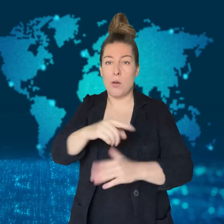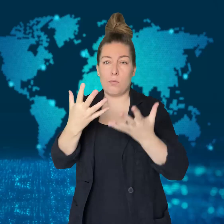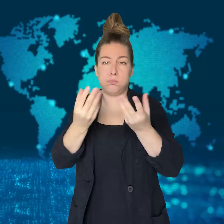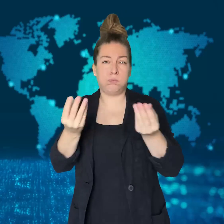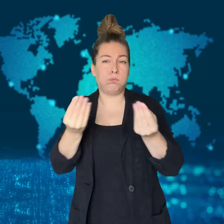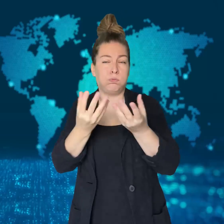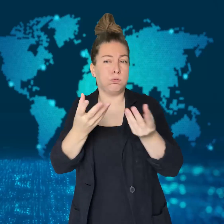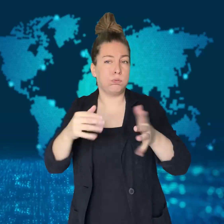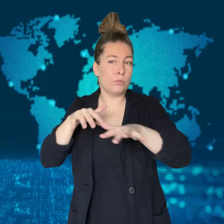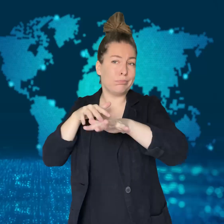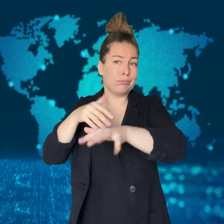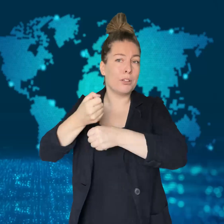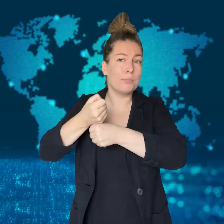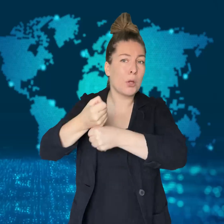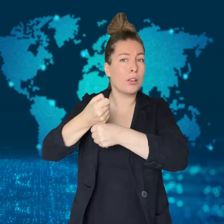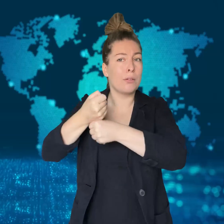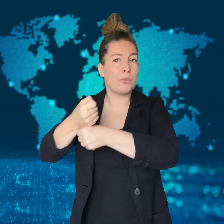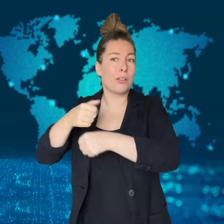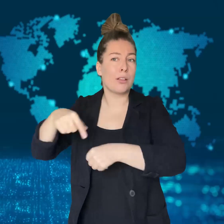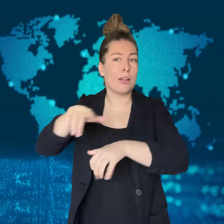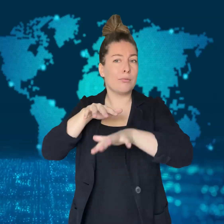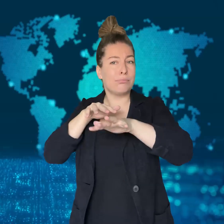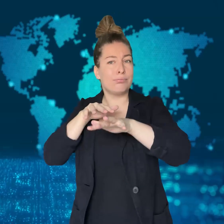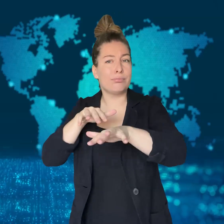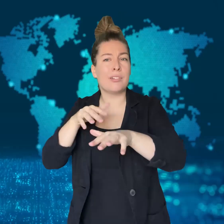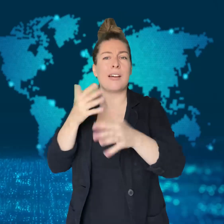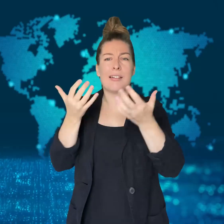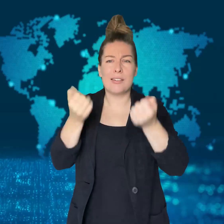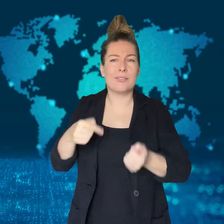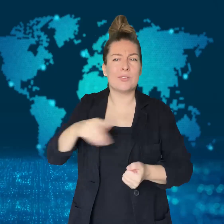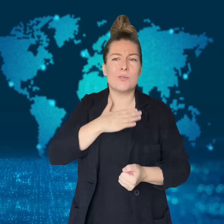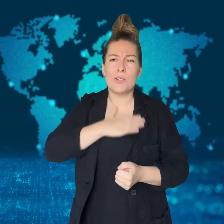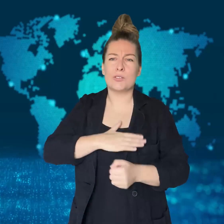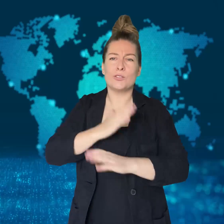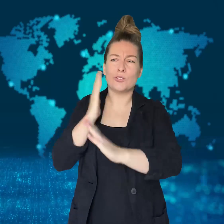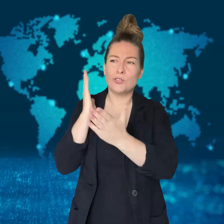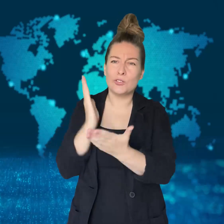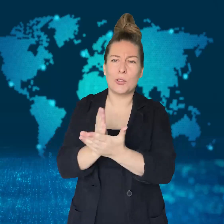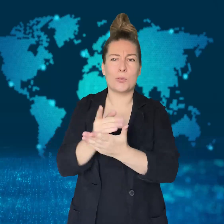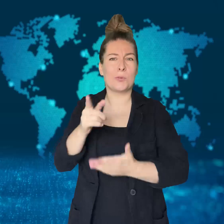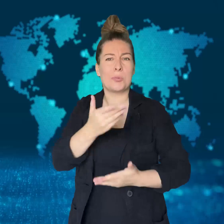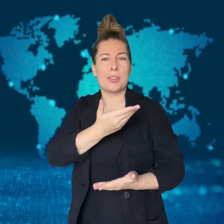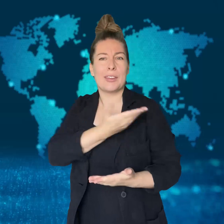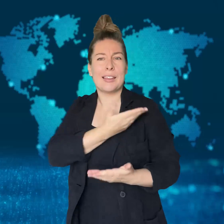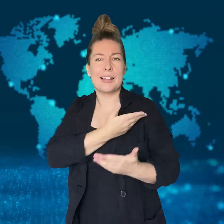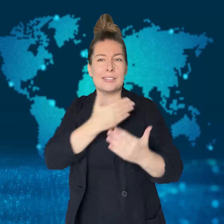The continued fighting in the wider Middle East has contributed to their anger.